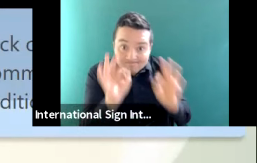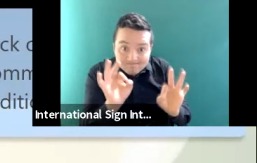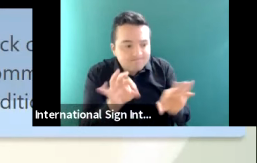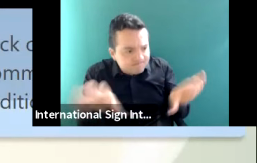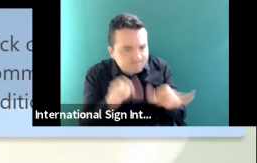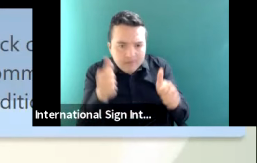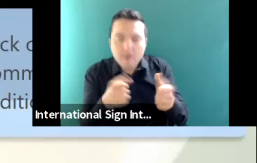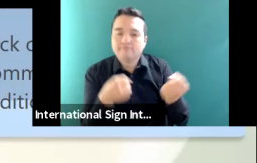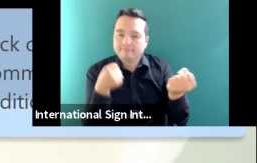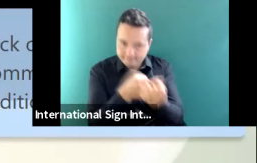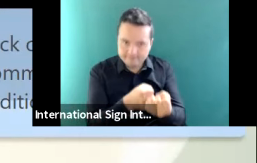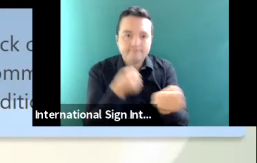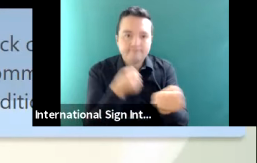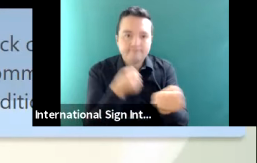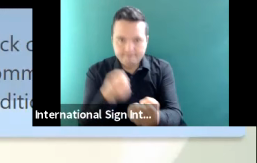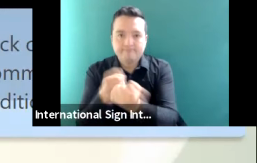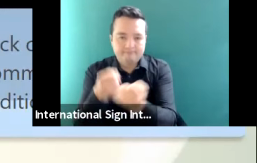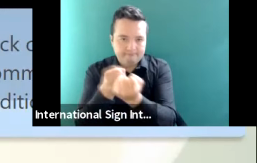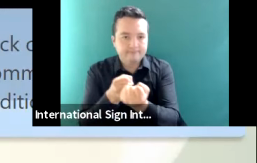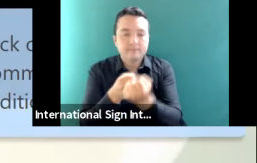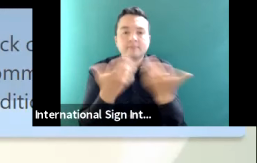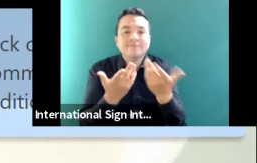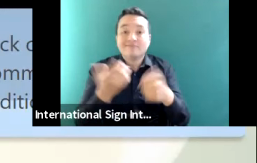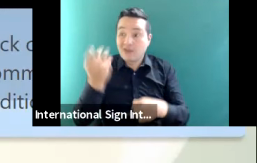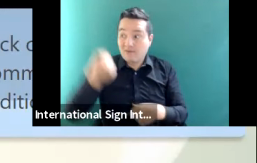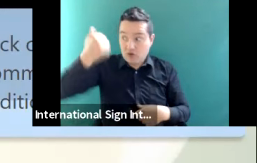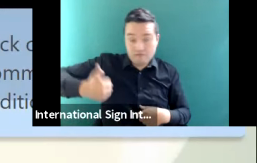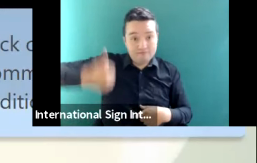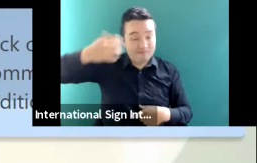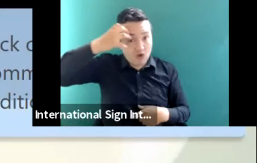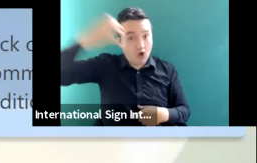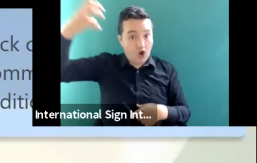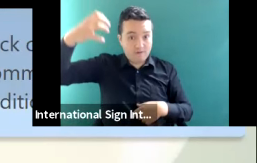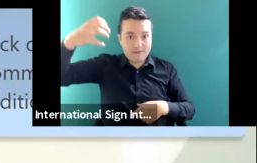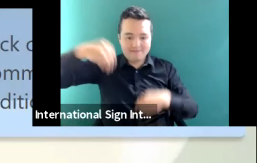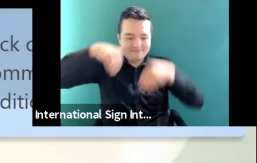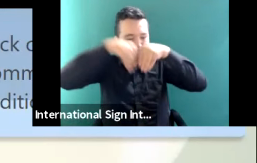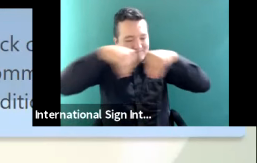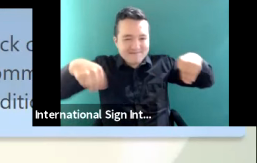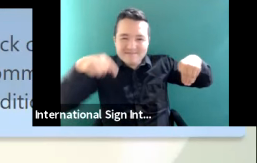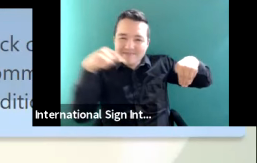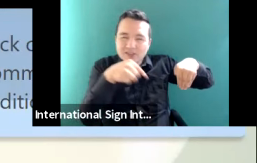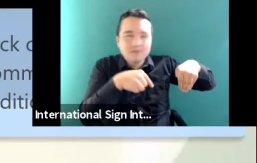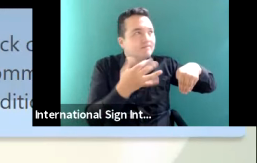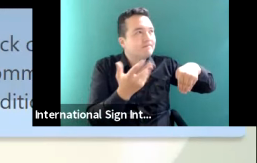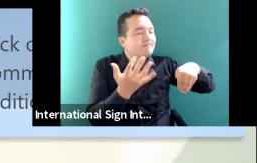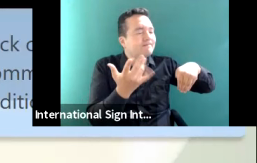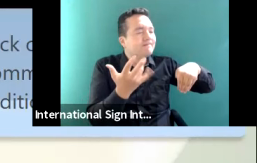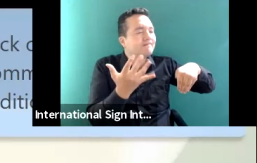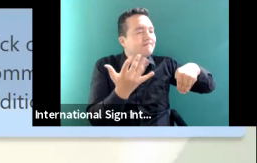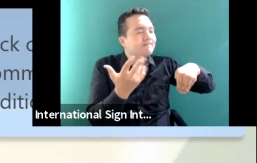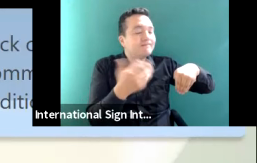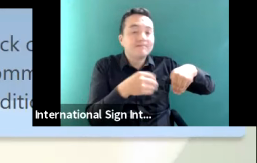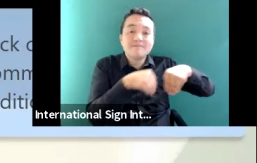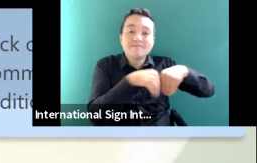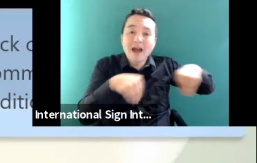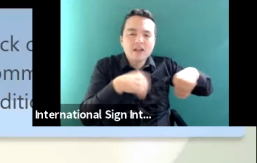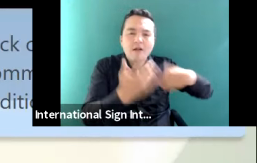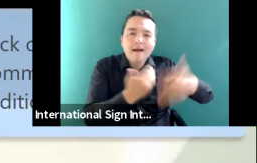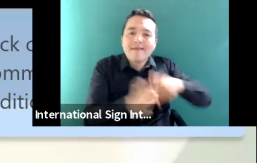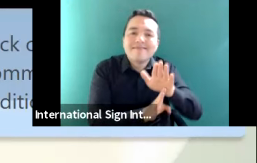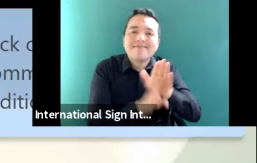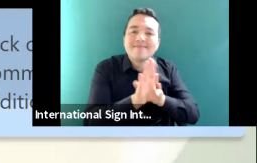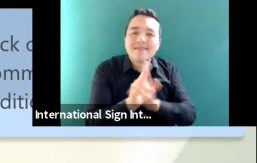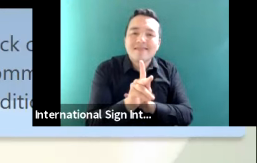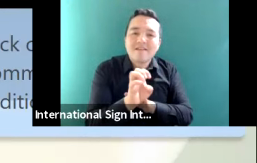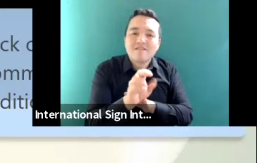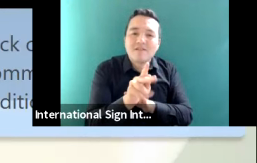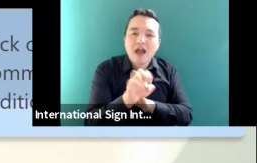Another program which is the access to employment, we've noticed the country needs a lot of support and lamenting best practices around employment for people with disabilities.